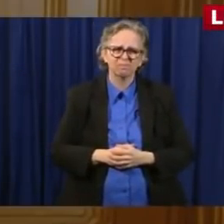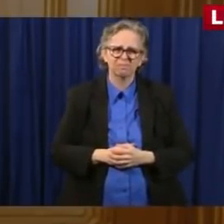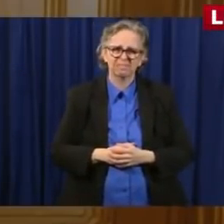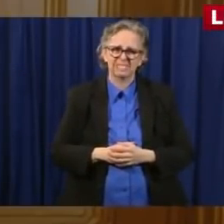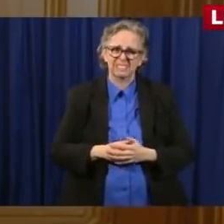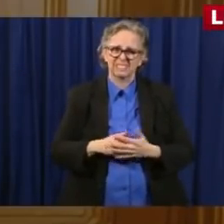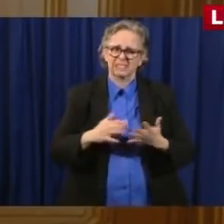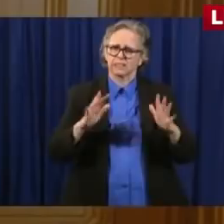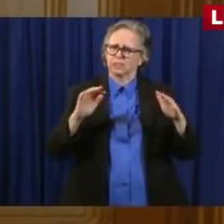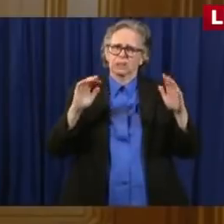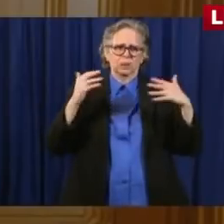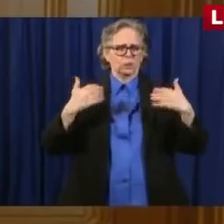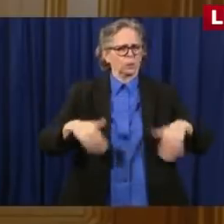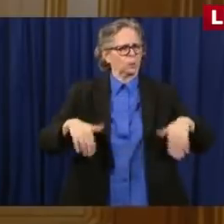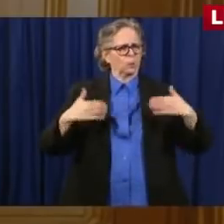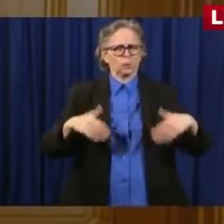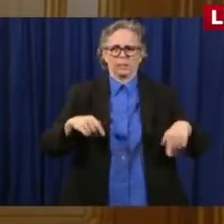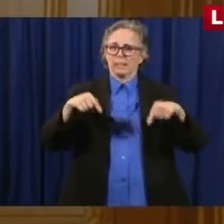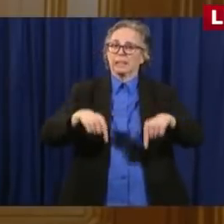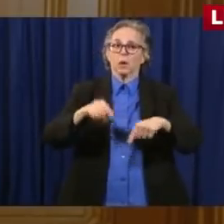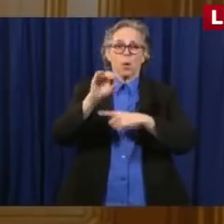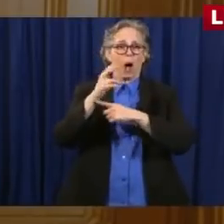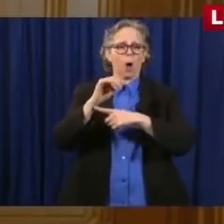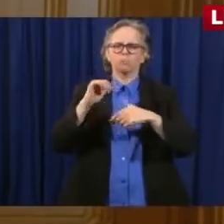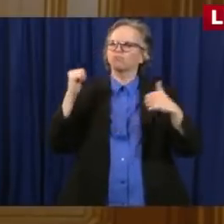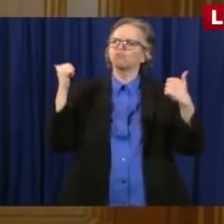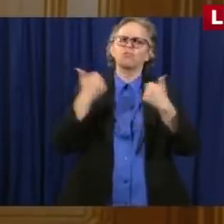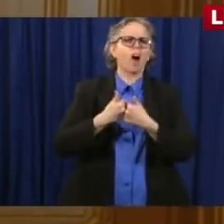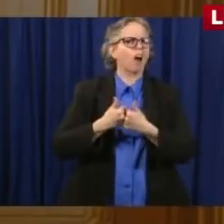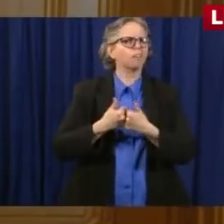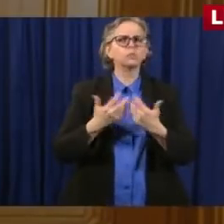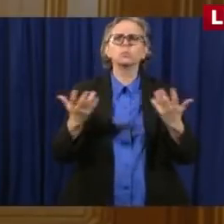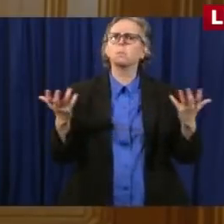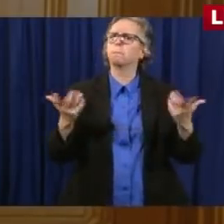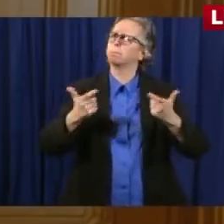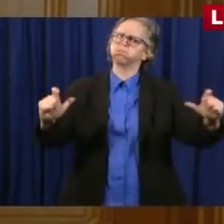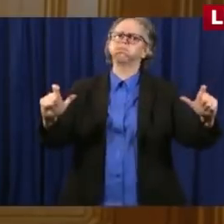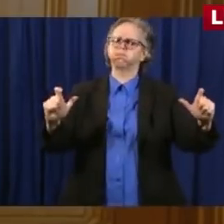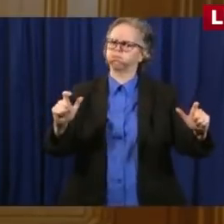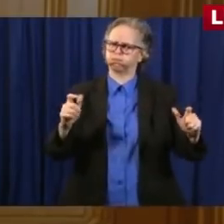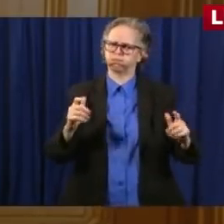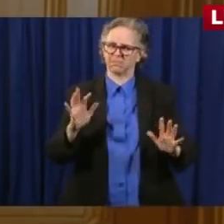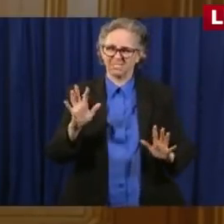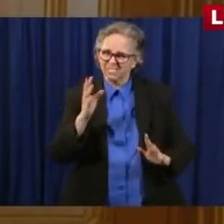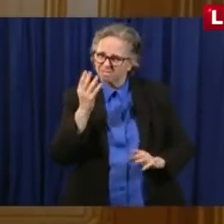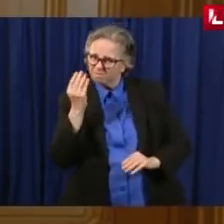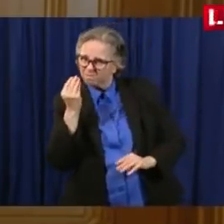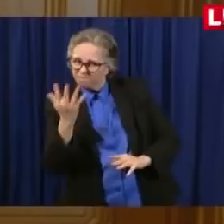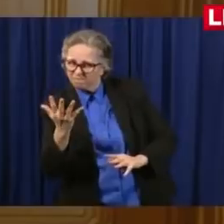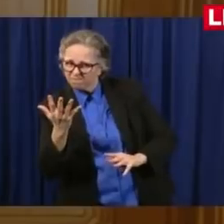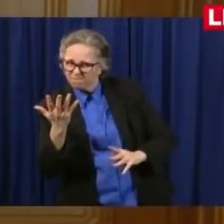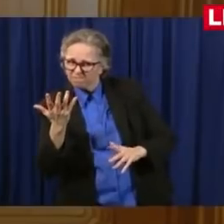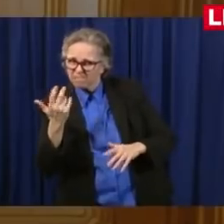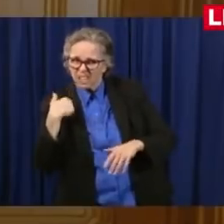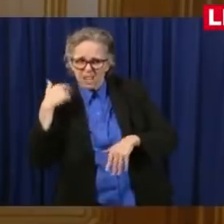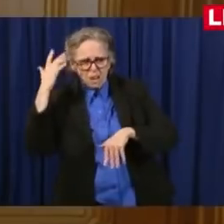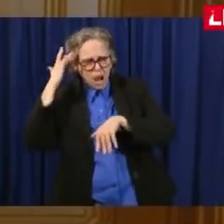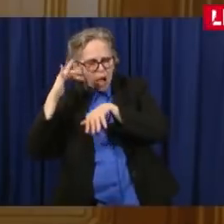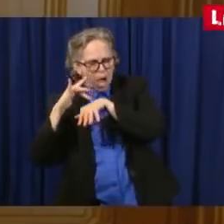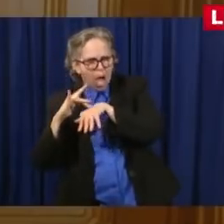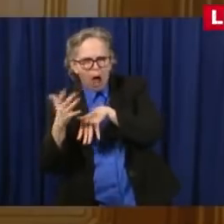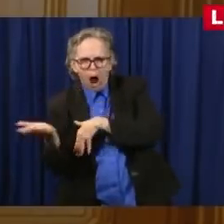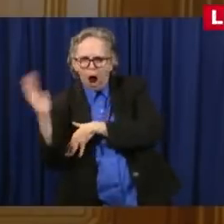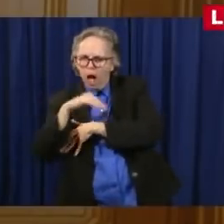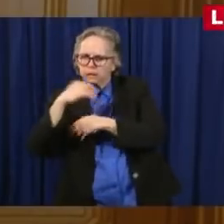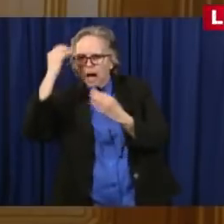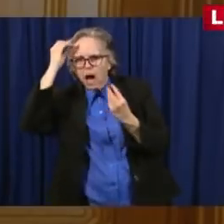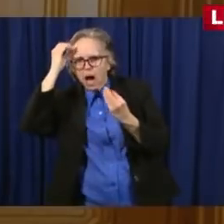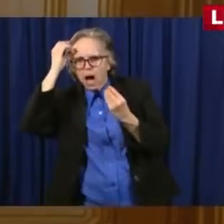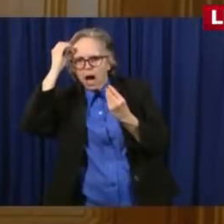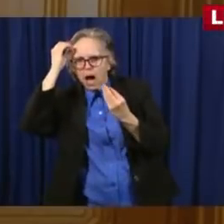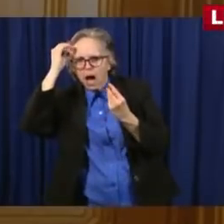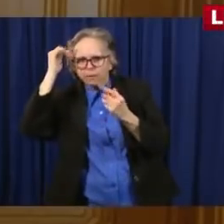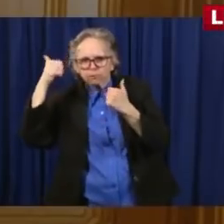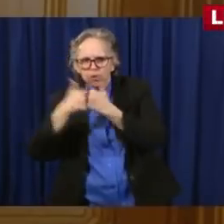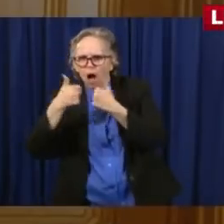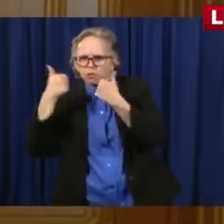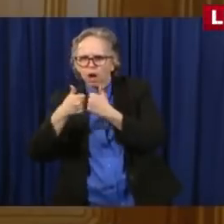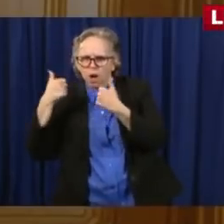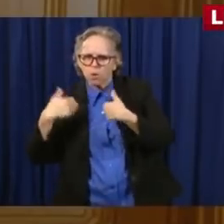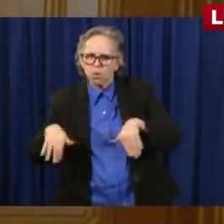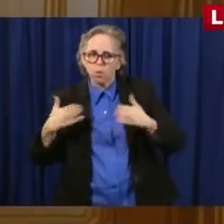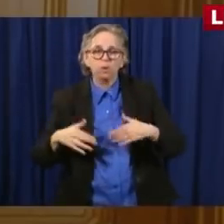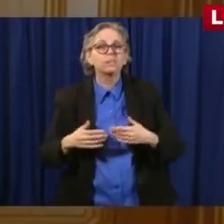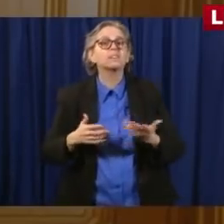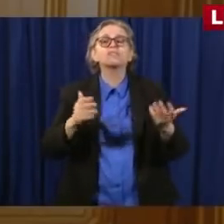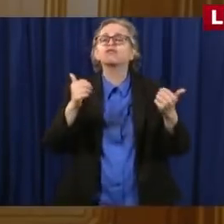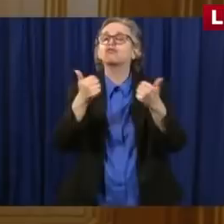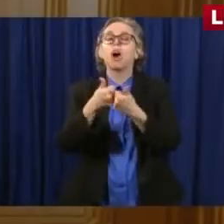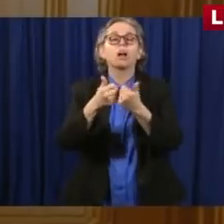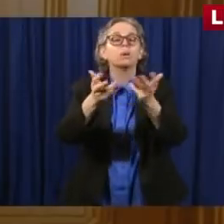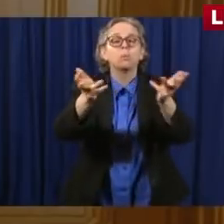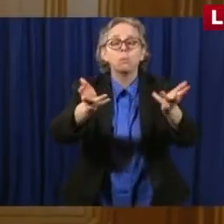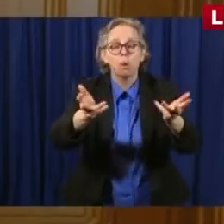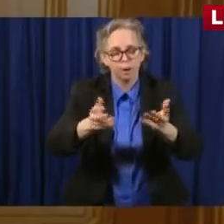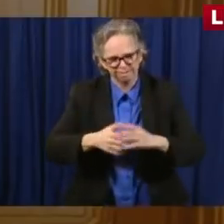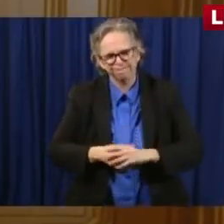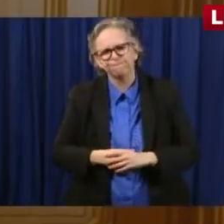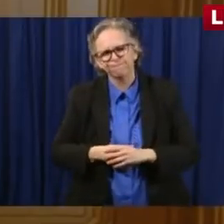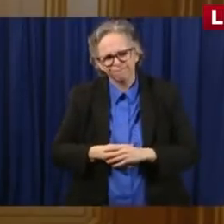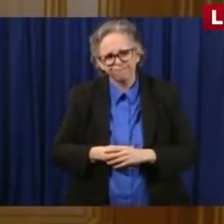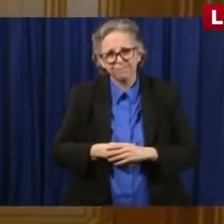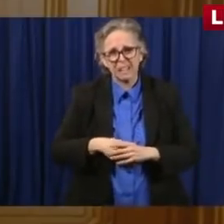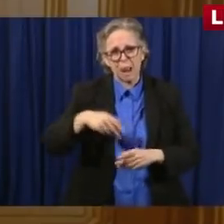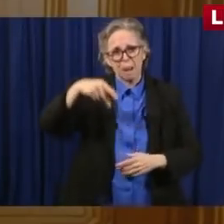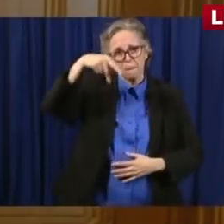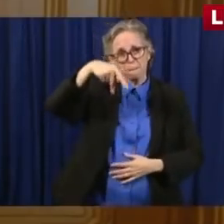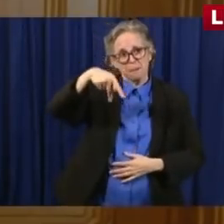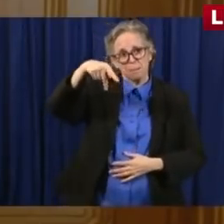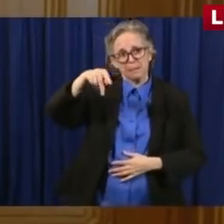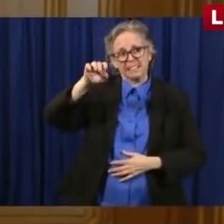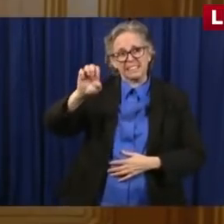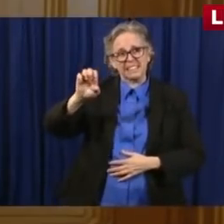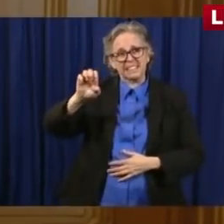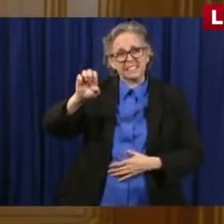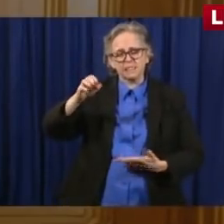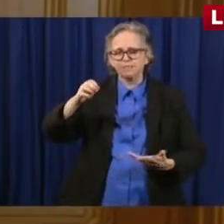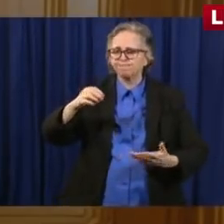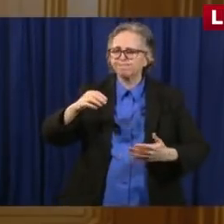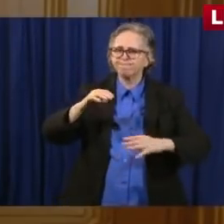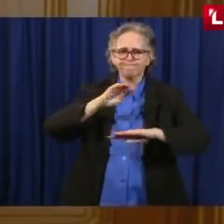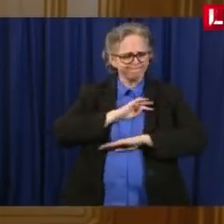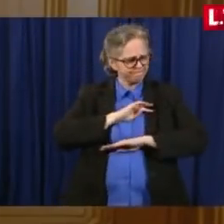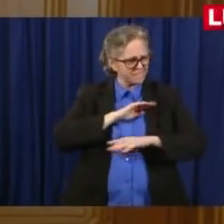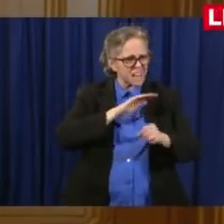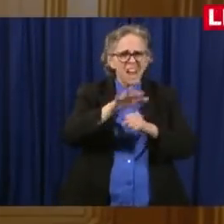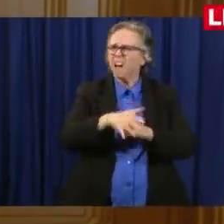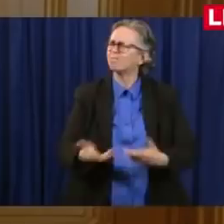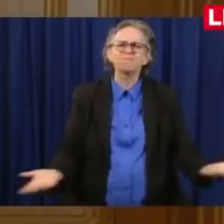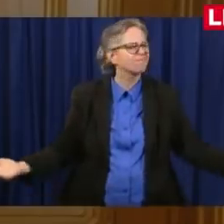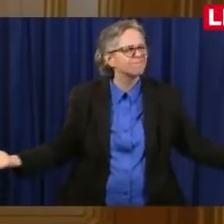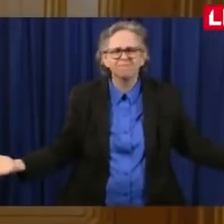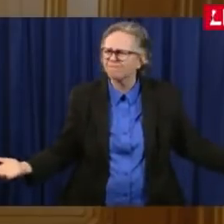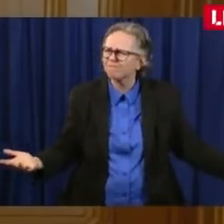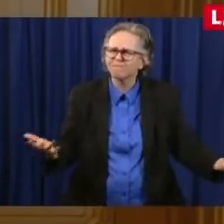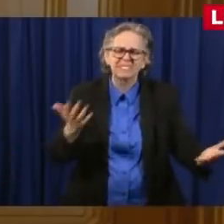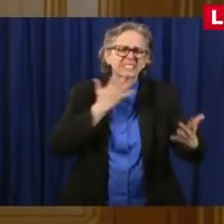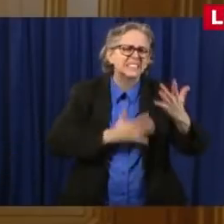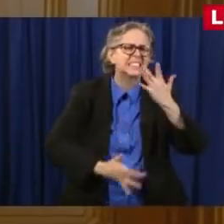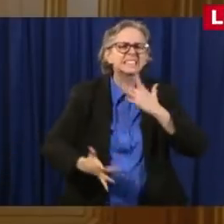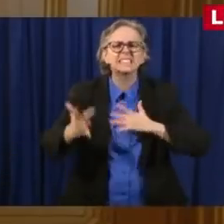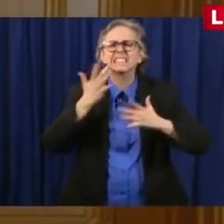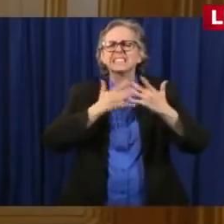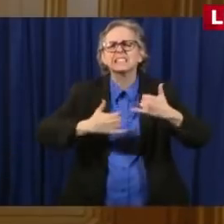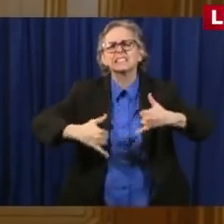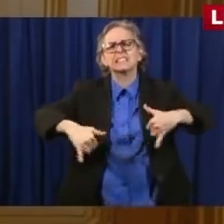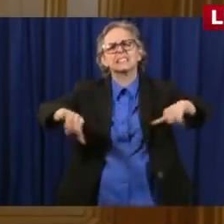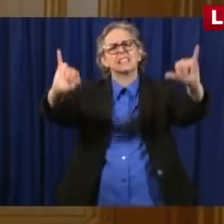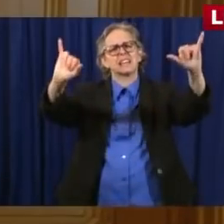ONE OF OUR GREAT CHALLENGES IN OHIO, AND SOMETHING THAT I THINK ABOUT IN THE MORNING, I THINK ABOUT IT NIGHT, IS THE FACT THAT WE DO NOT HAVE PERSONAL PROTECTION EQUIPMENT FOR EVERY